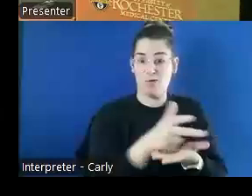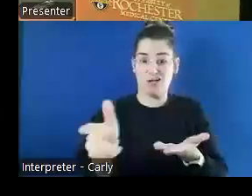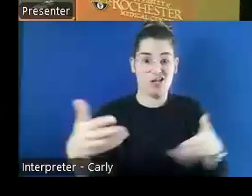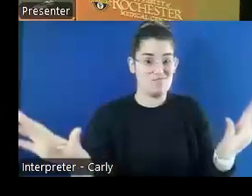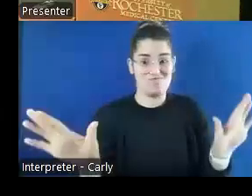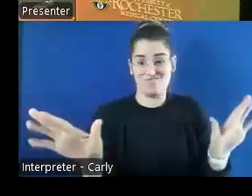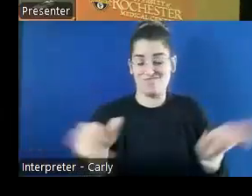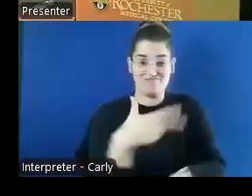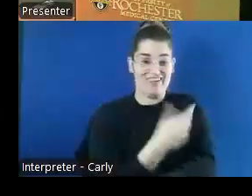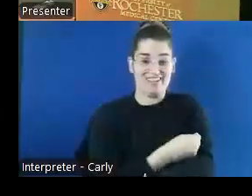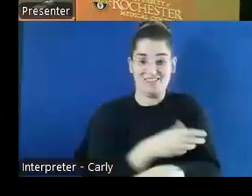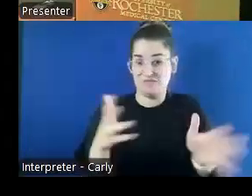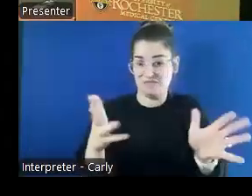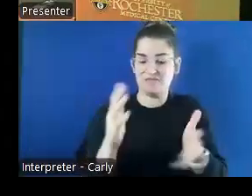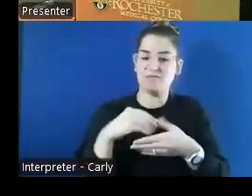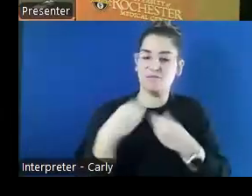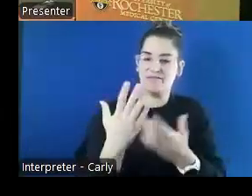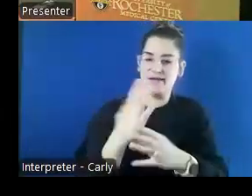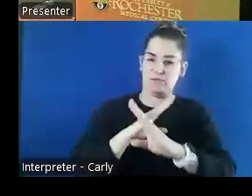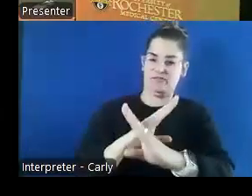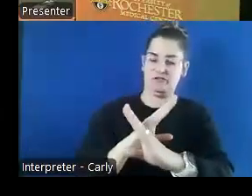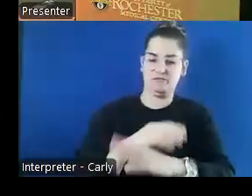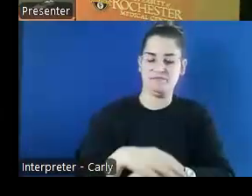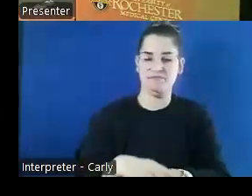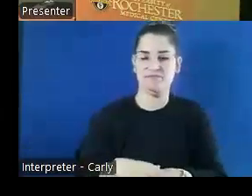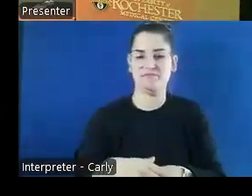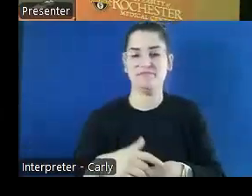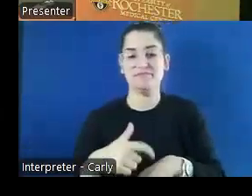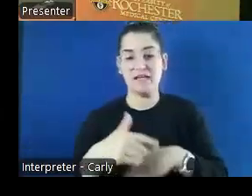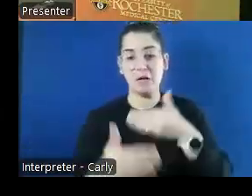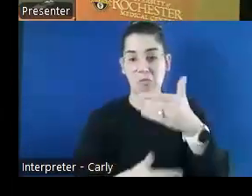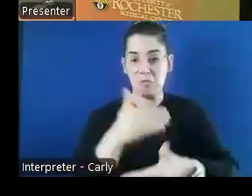try to help with some prevention and eventually um we're able to work with the community and the